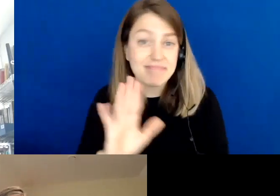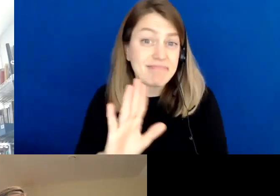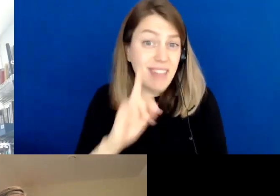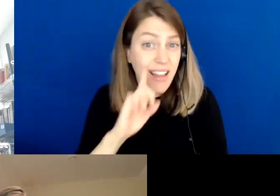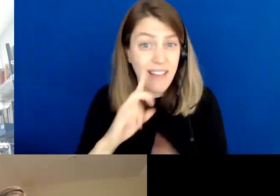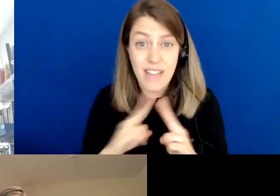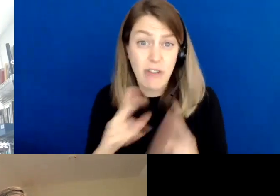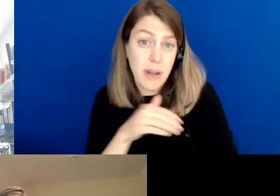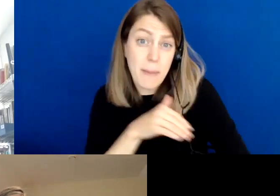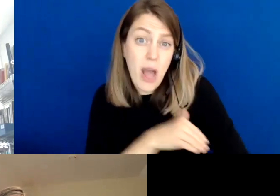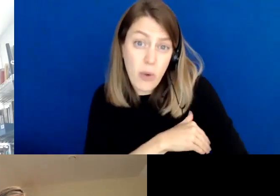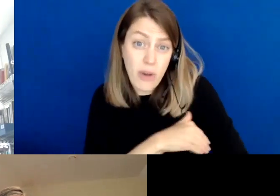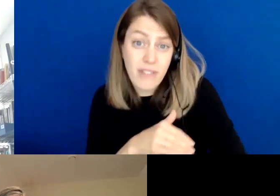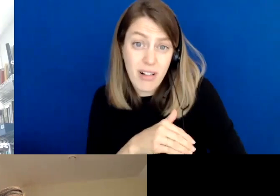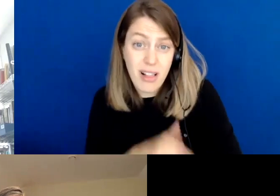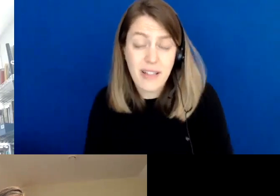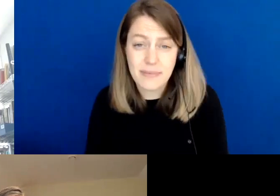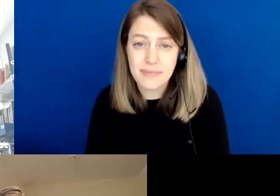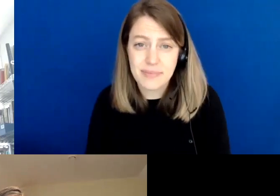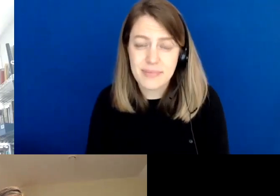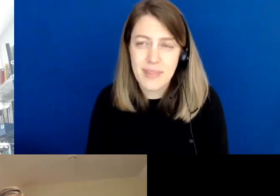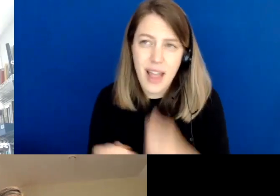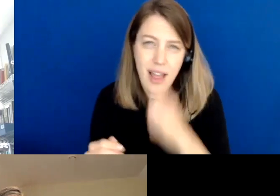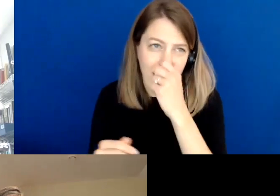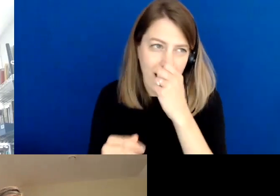I'm intrigued by this point that you make regarding